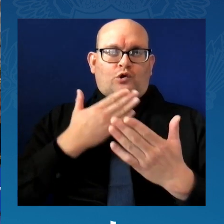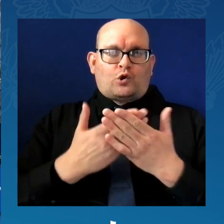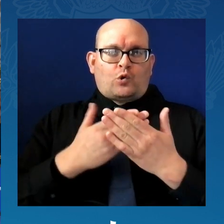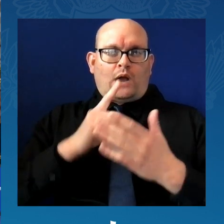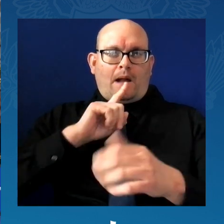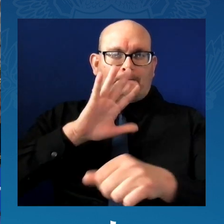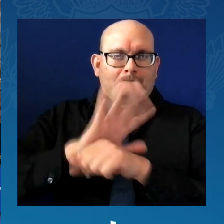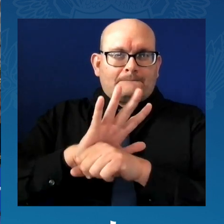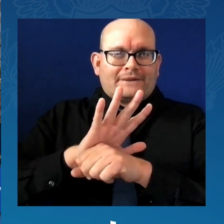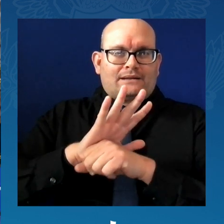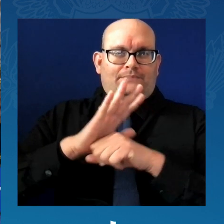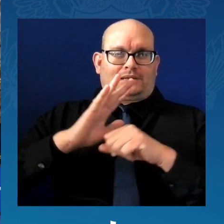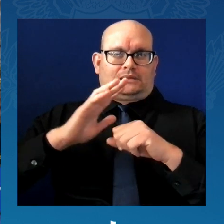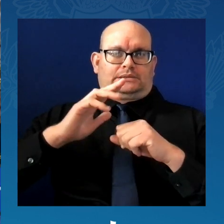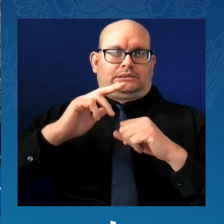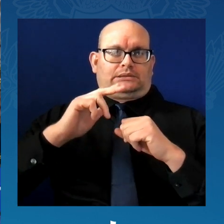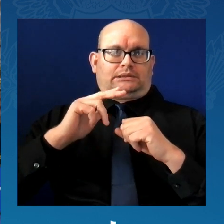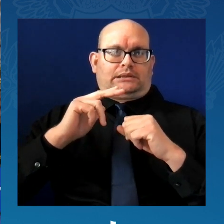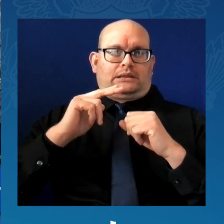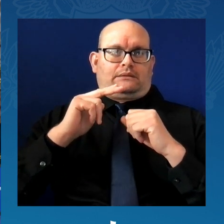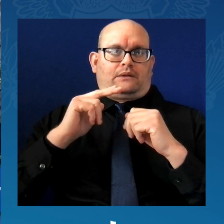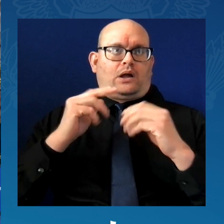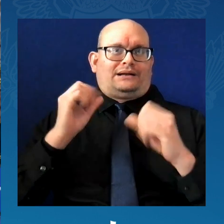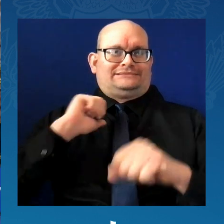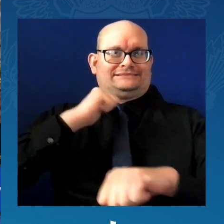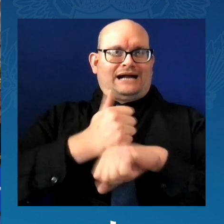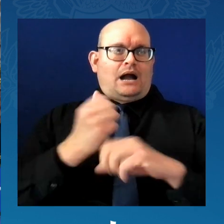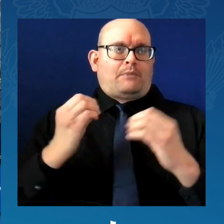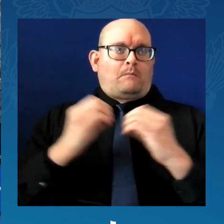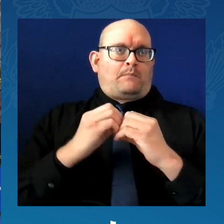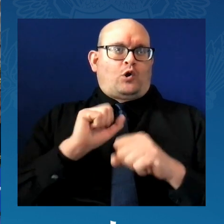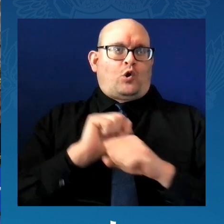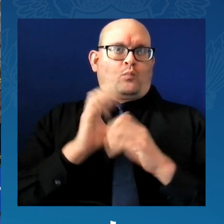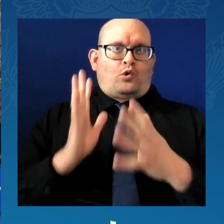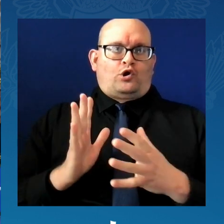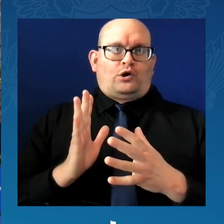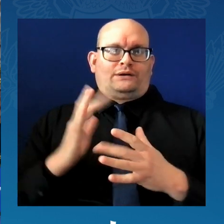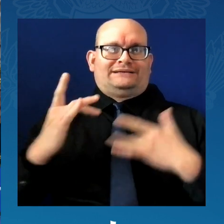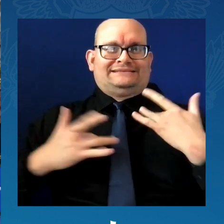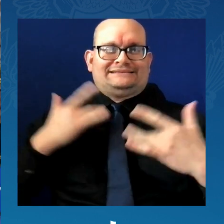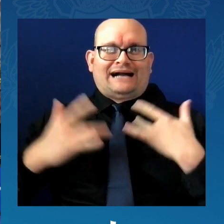to creating excitement and enthusiasm around these STEM disciplines,